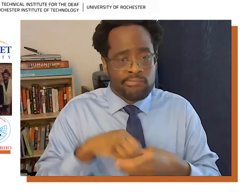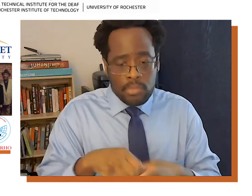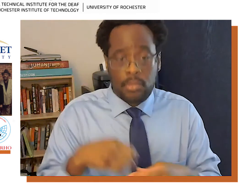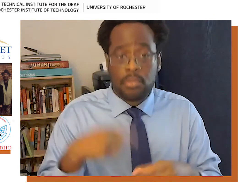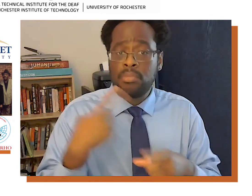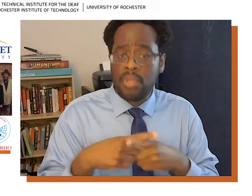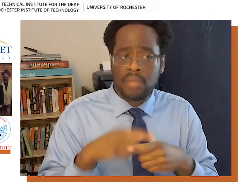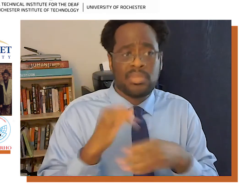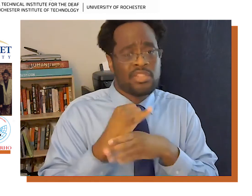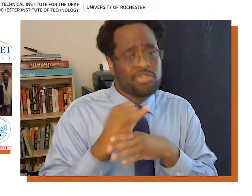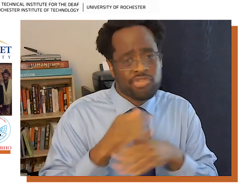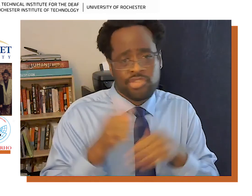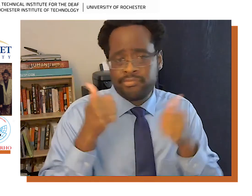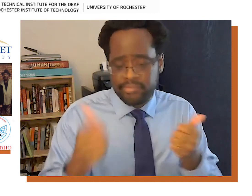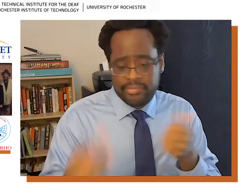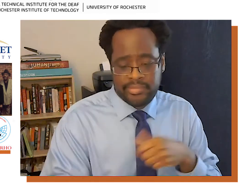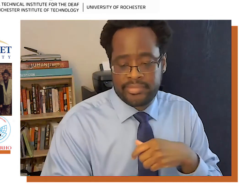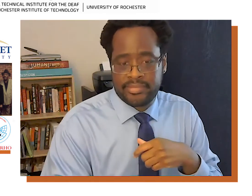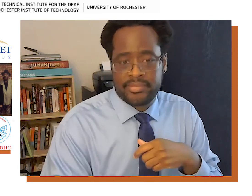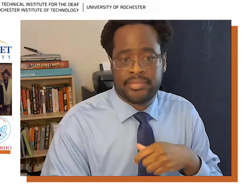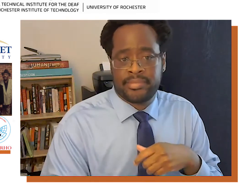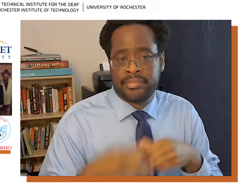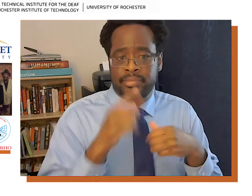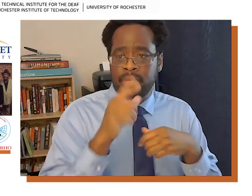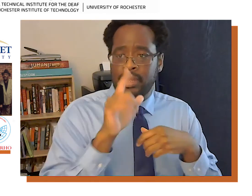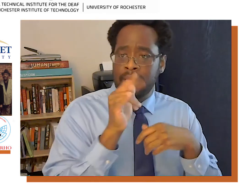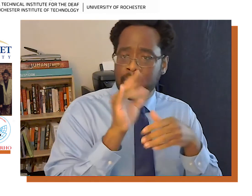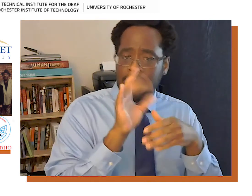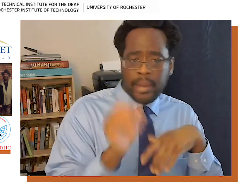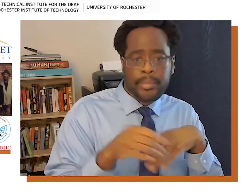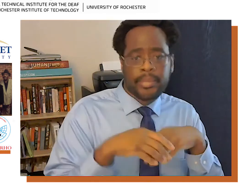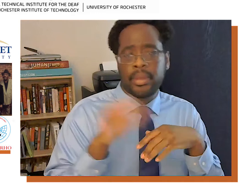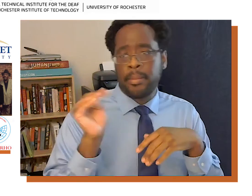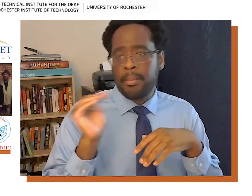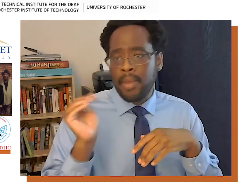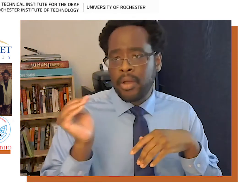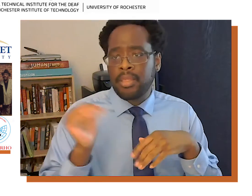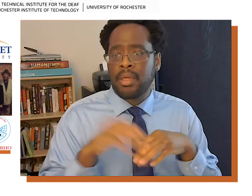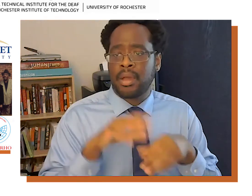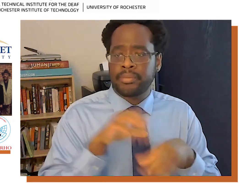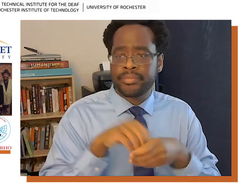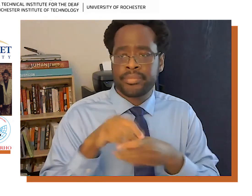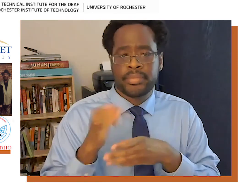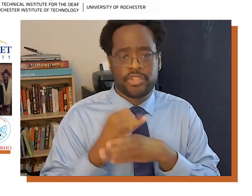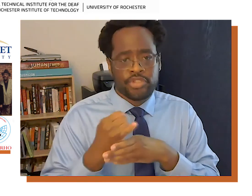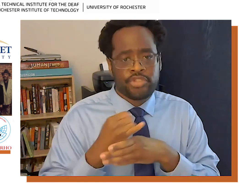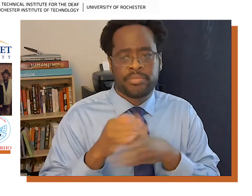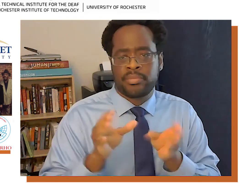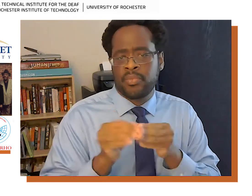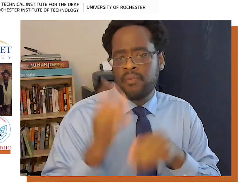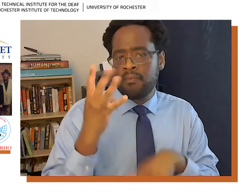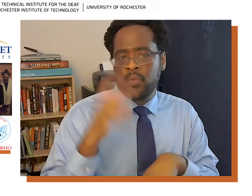and to be involved in college activities. I did several different internships at Lilly, Marathon, Ashland Oil.